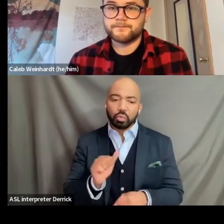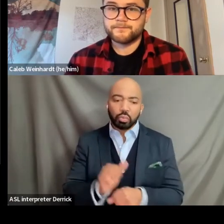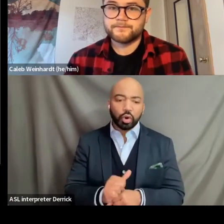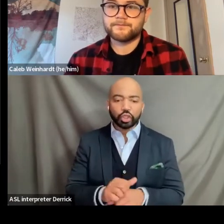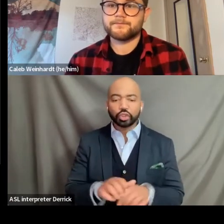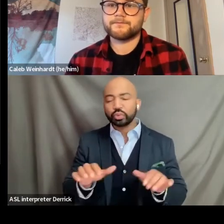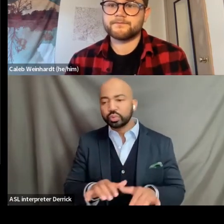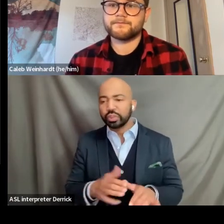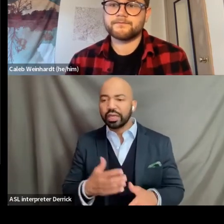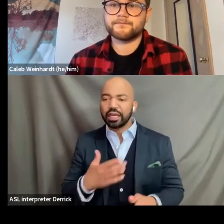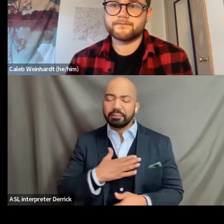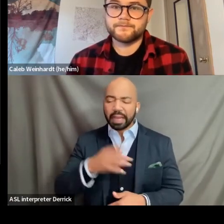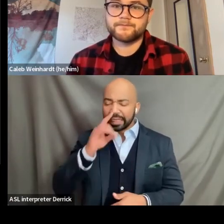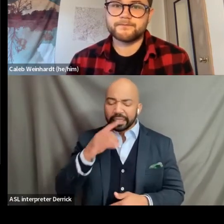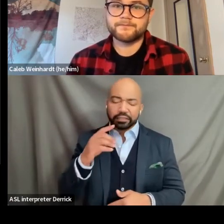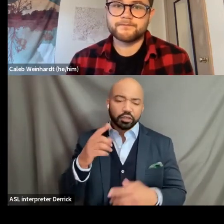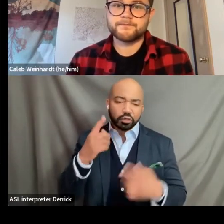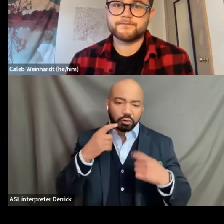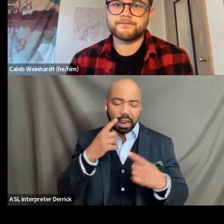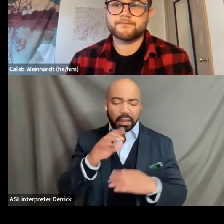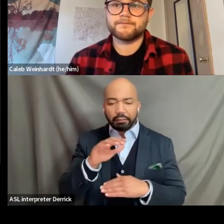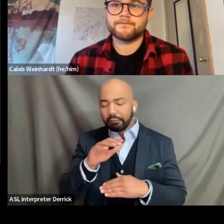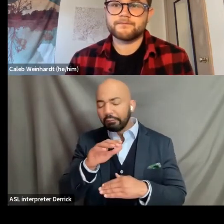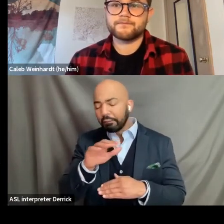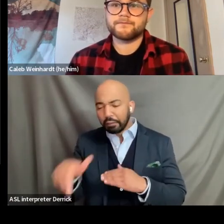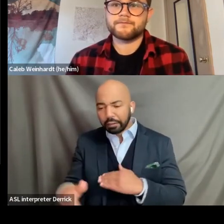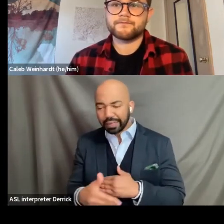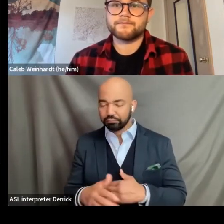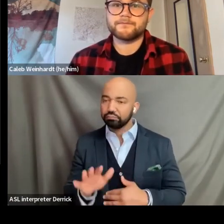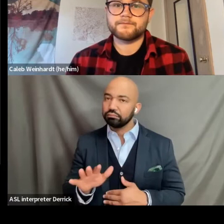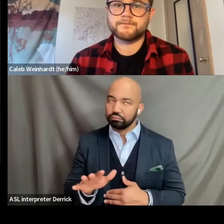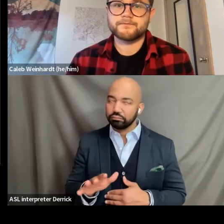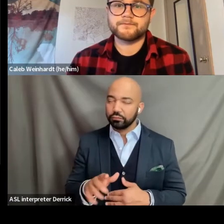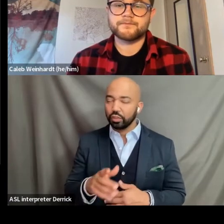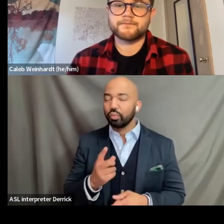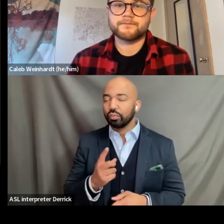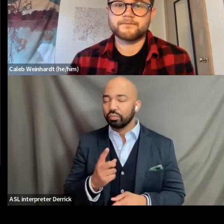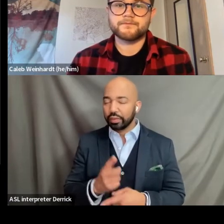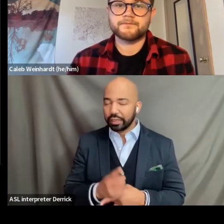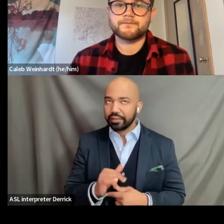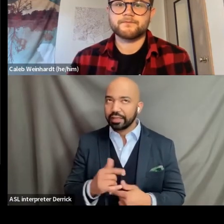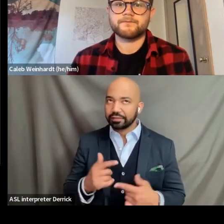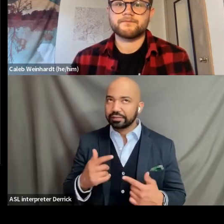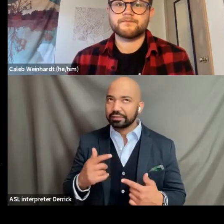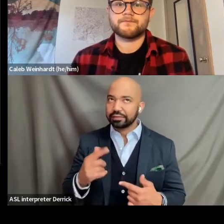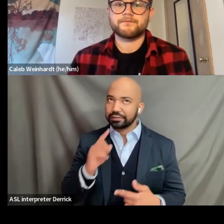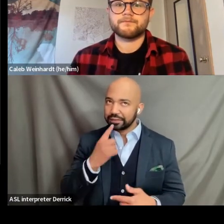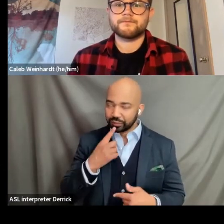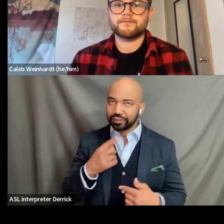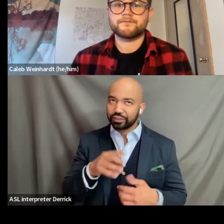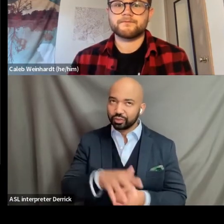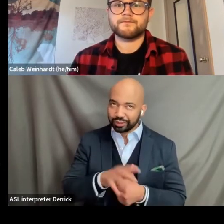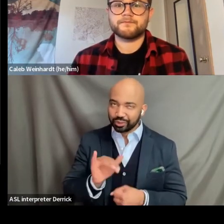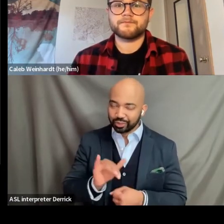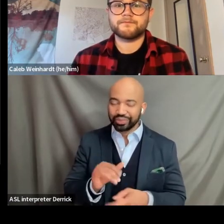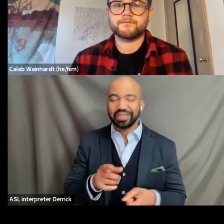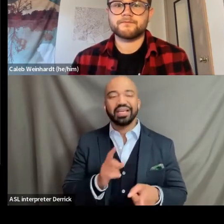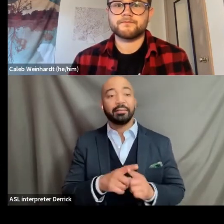or my kid has been crying all night, but that's a big stress too. But these are the stresses that get linked to identity,